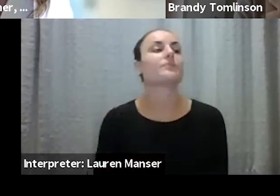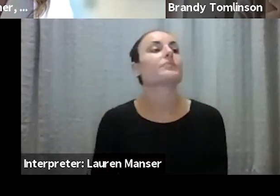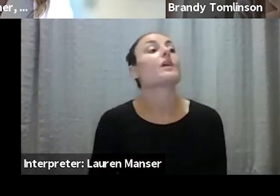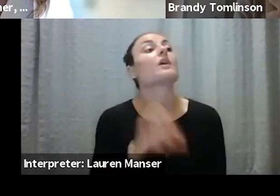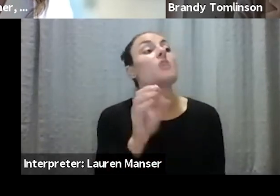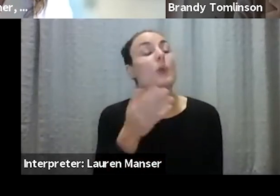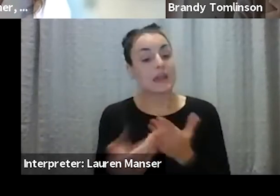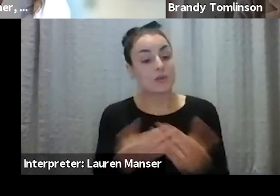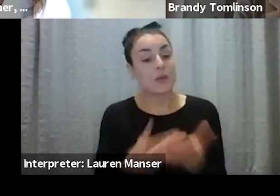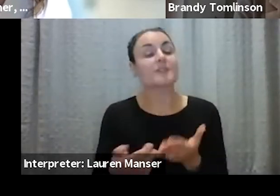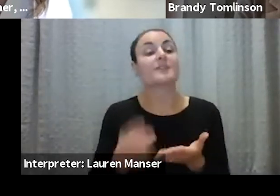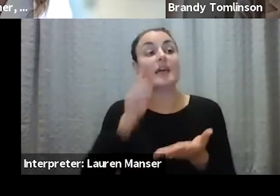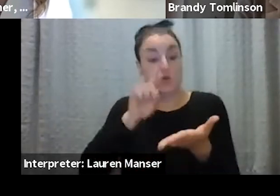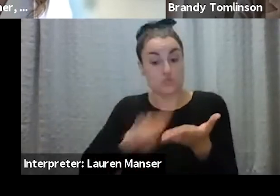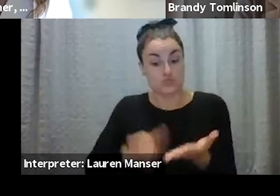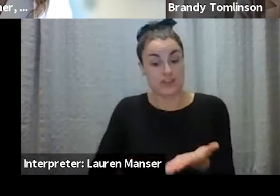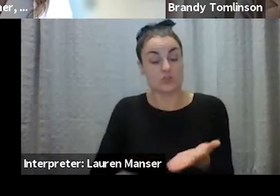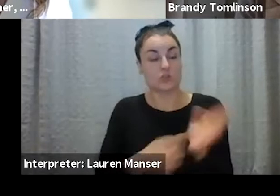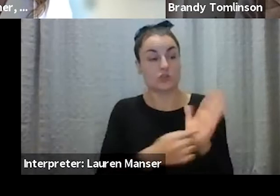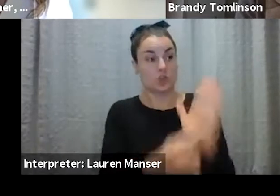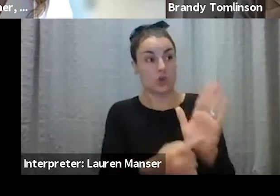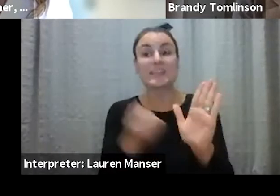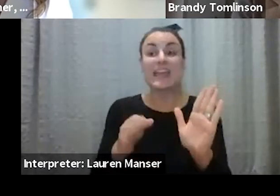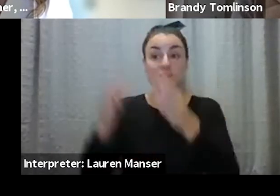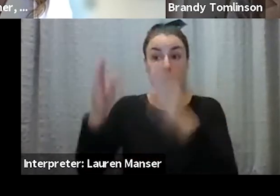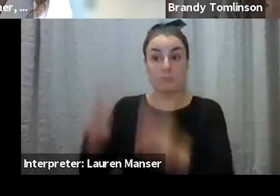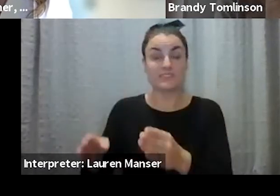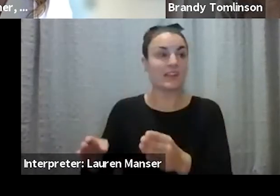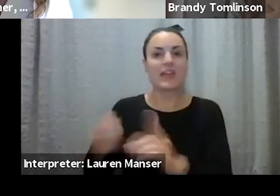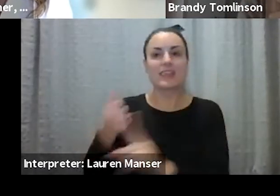it shows that when someone's been discredited because of negative stereotypes,